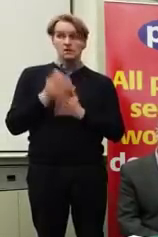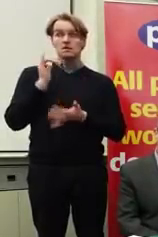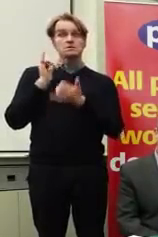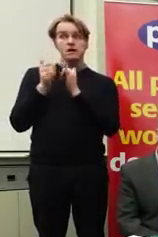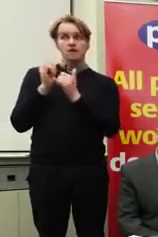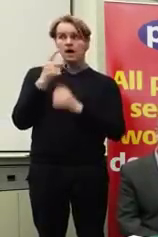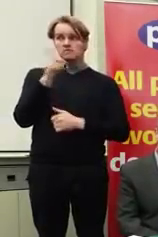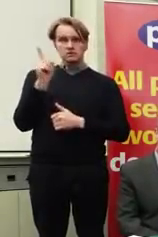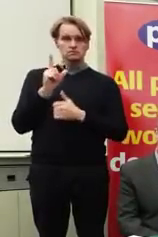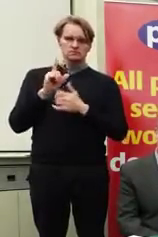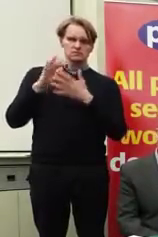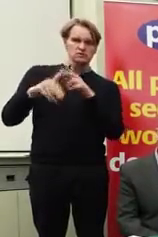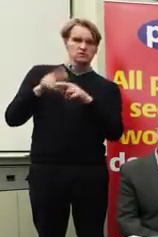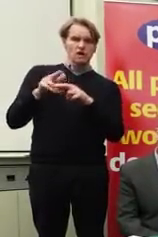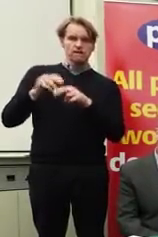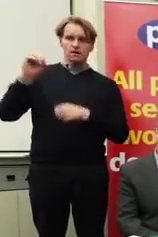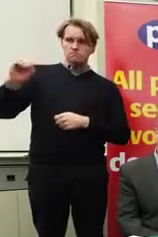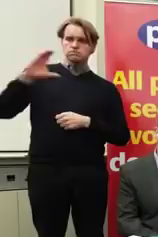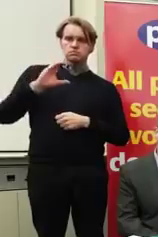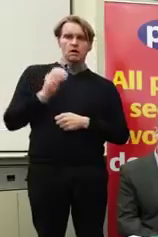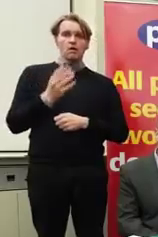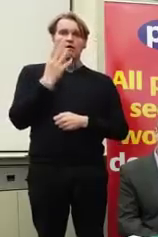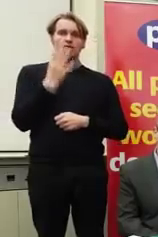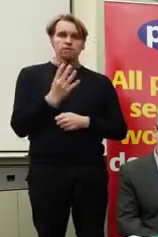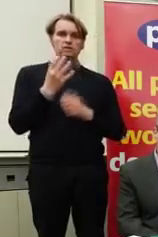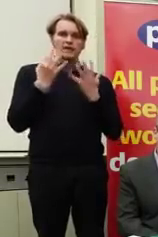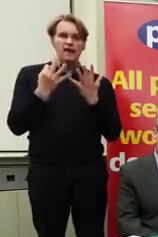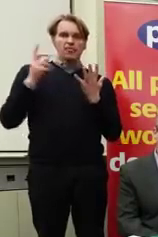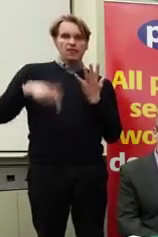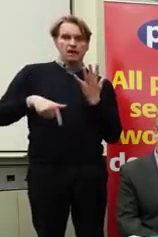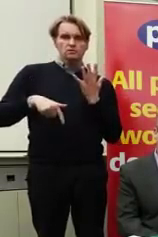compensation of £48,000 and £52,000 as a result of